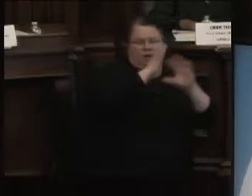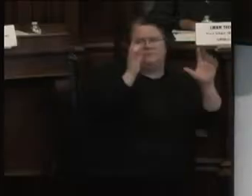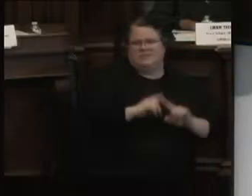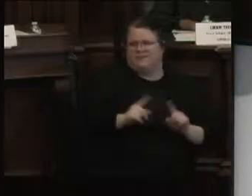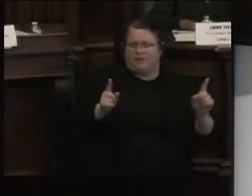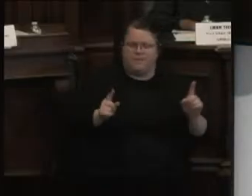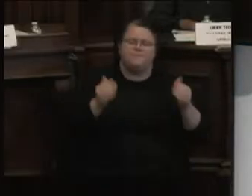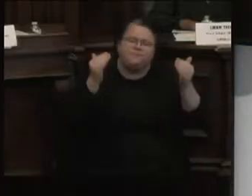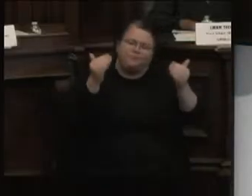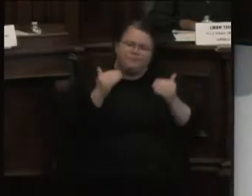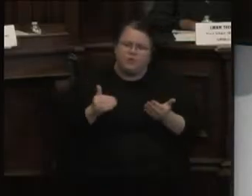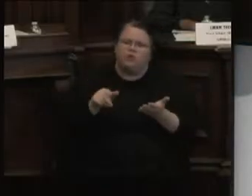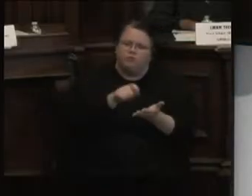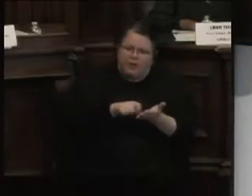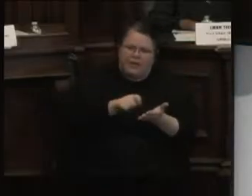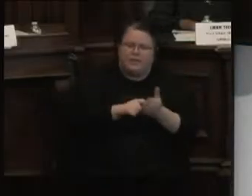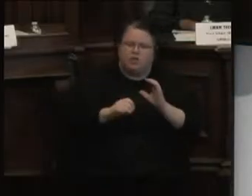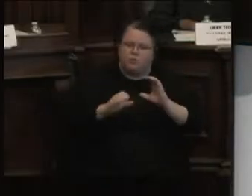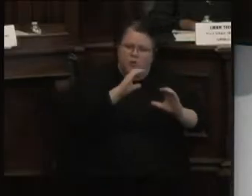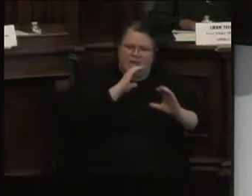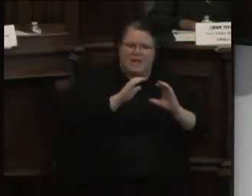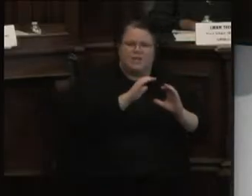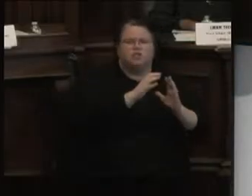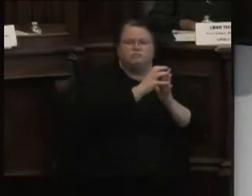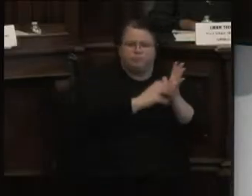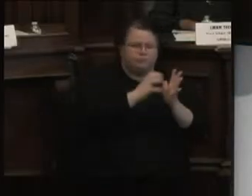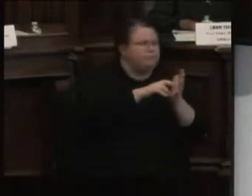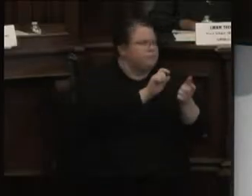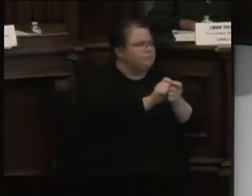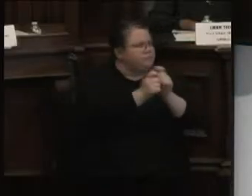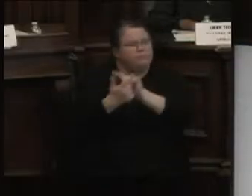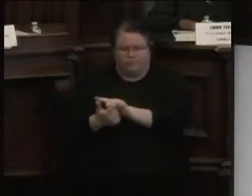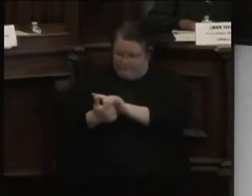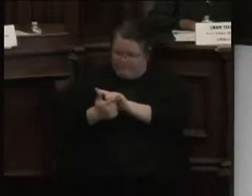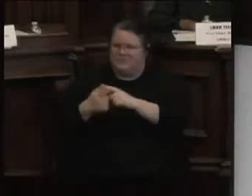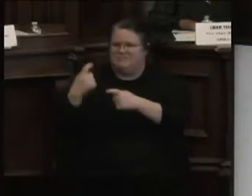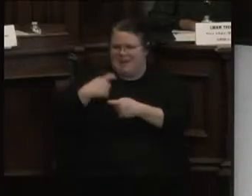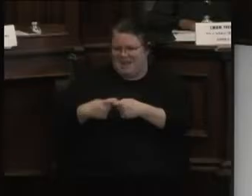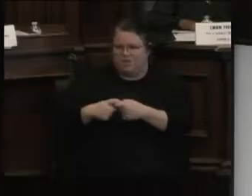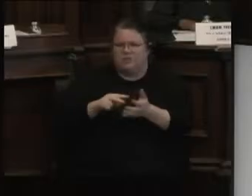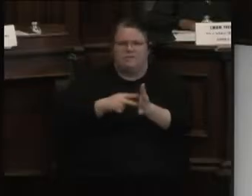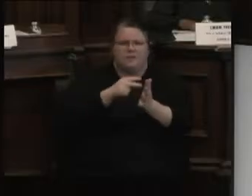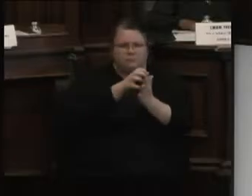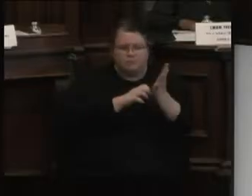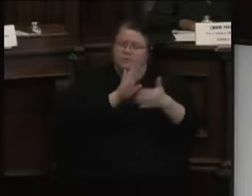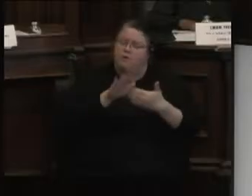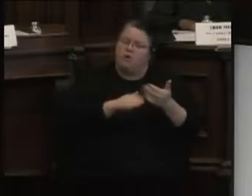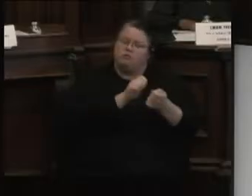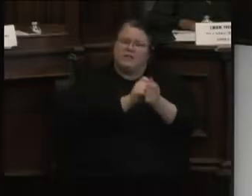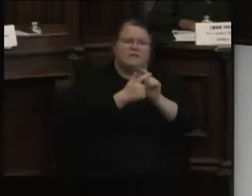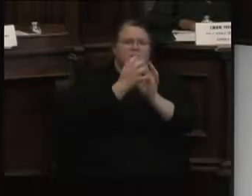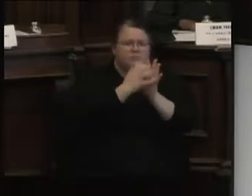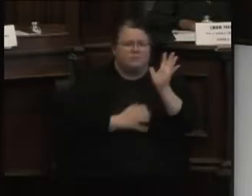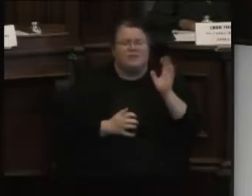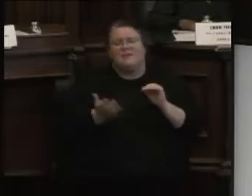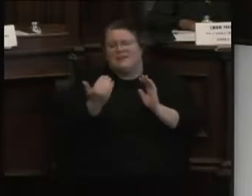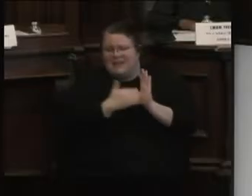see our police and think different written communication